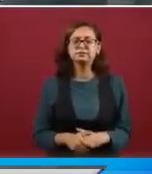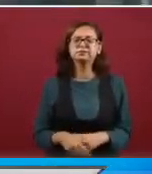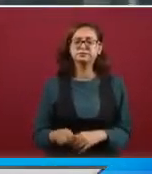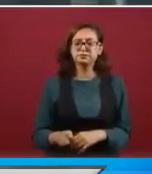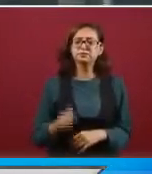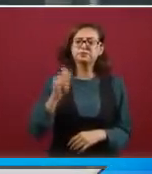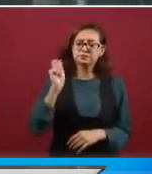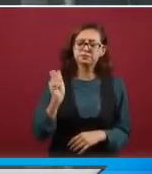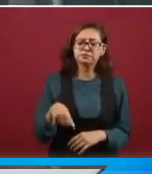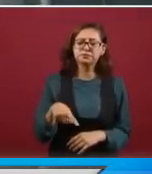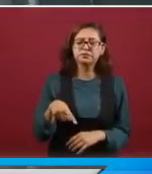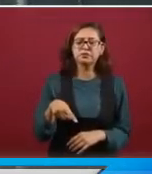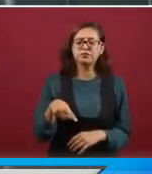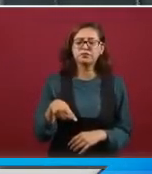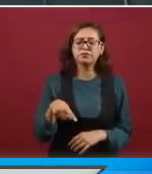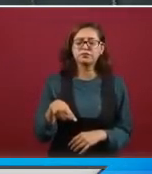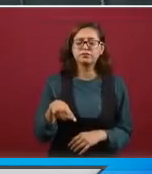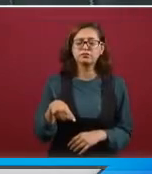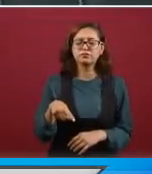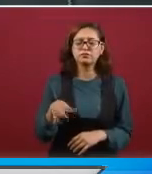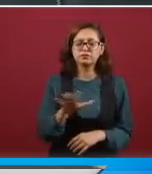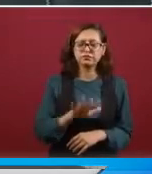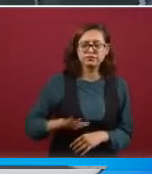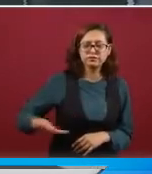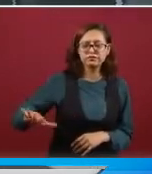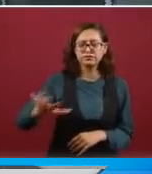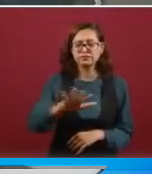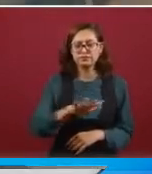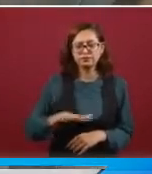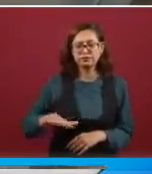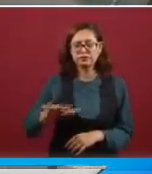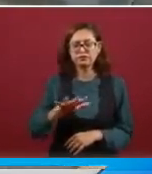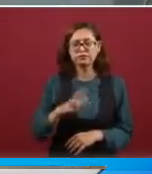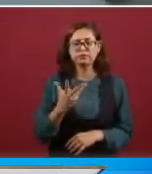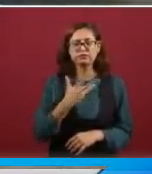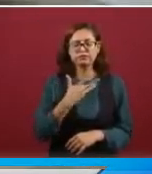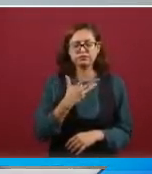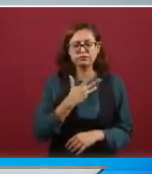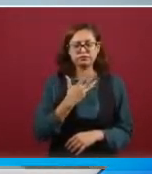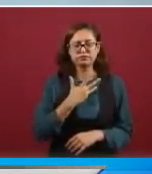and will be given an additional stimulus to those who won a medal so that President Andres Manuel Lopez Obrador